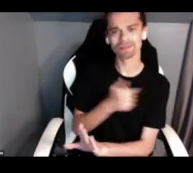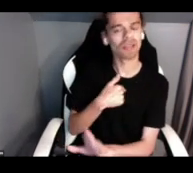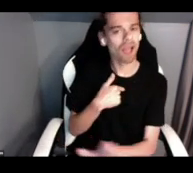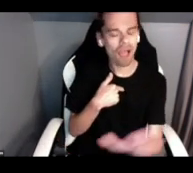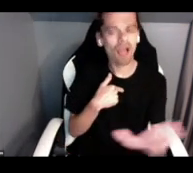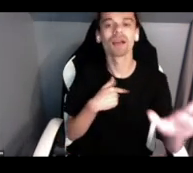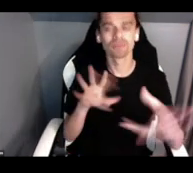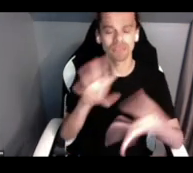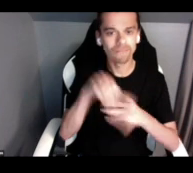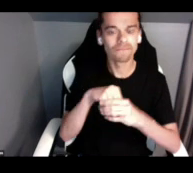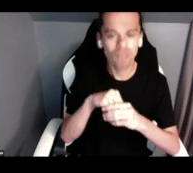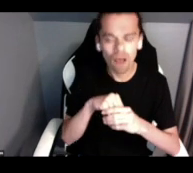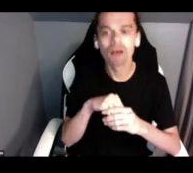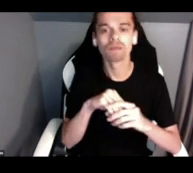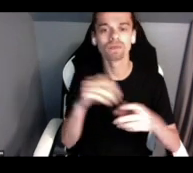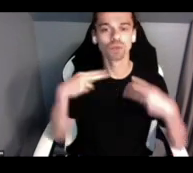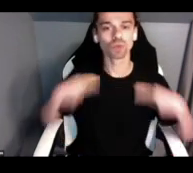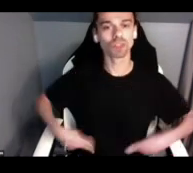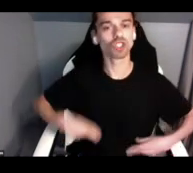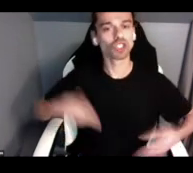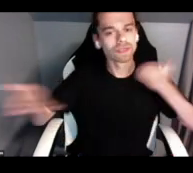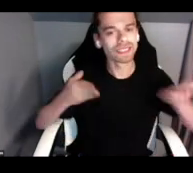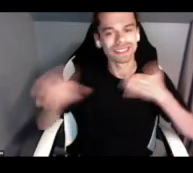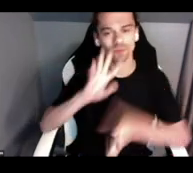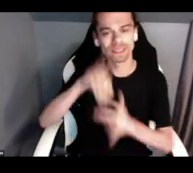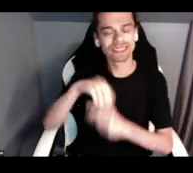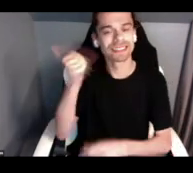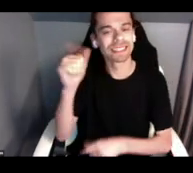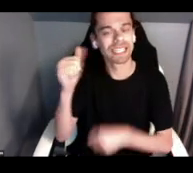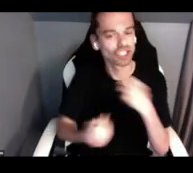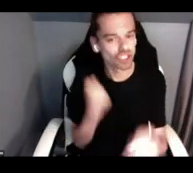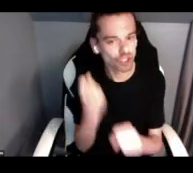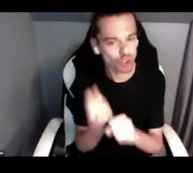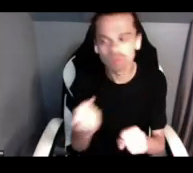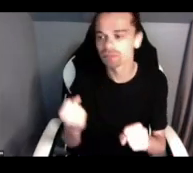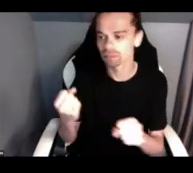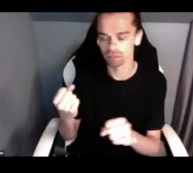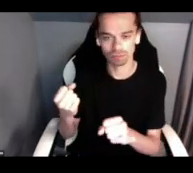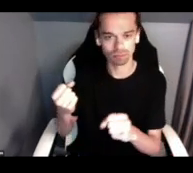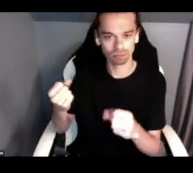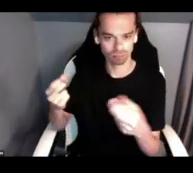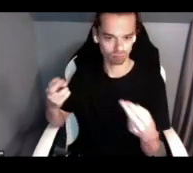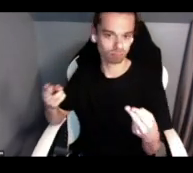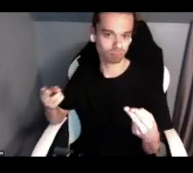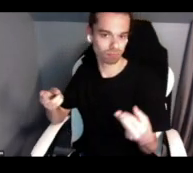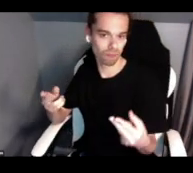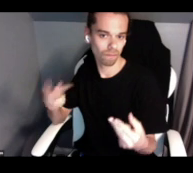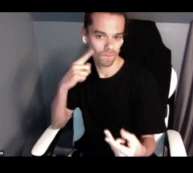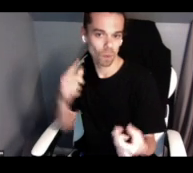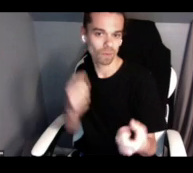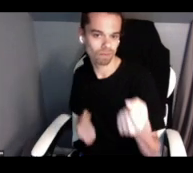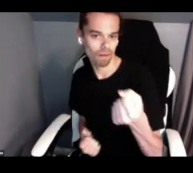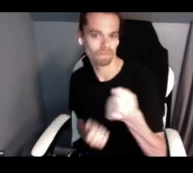for over ten years within the areas of advocacy, program management, and grassroots organizing.